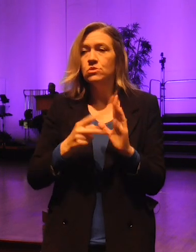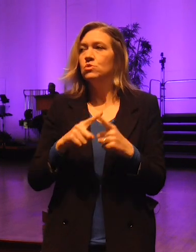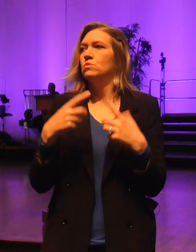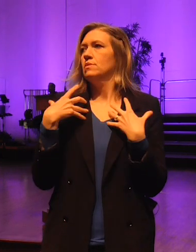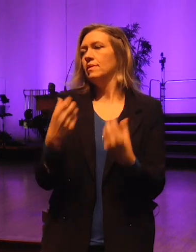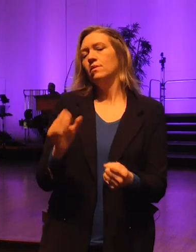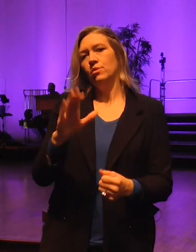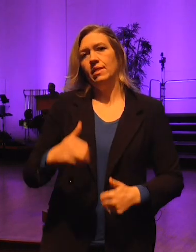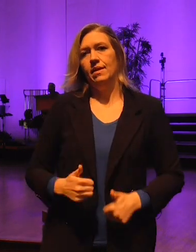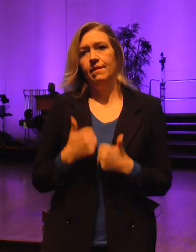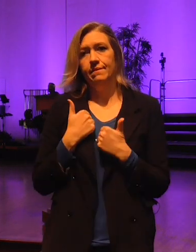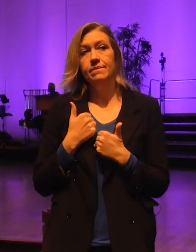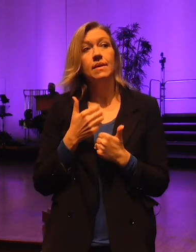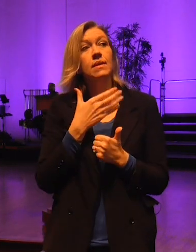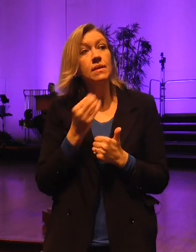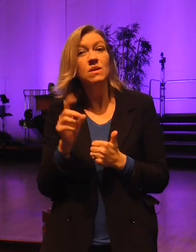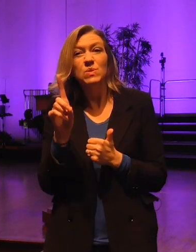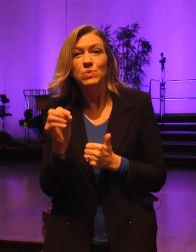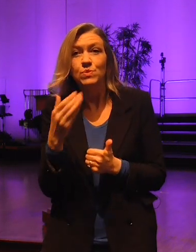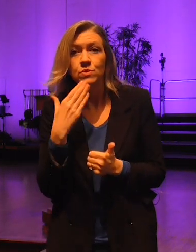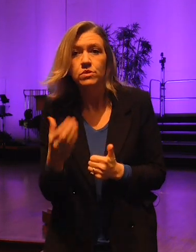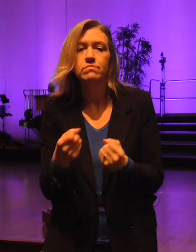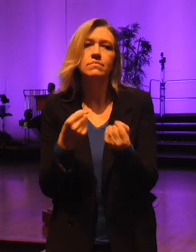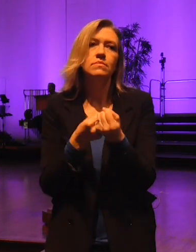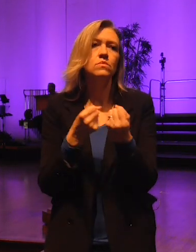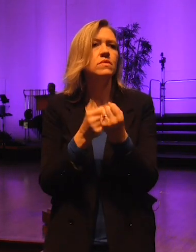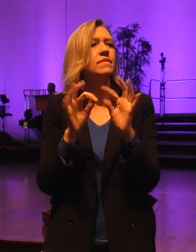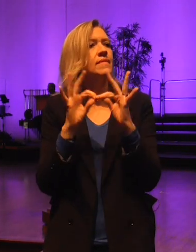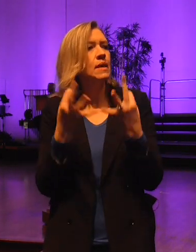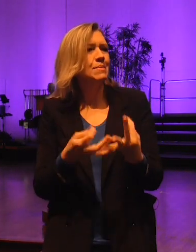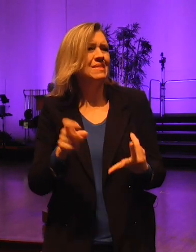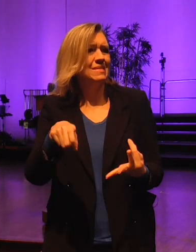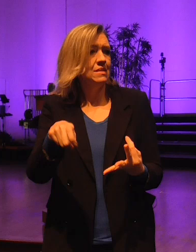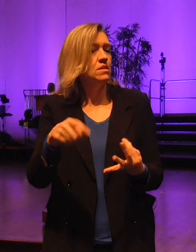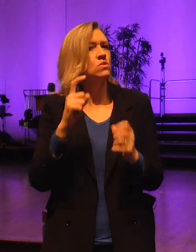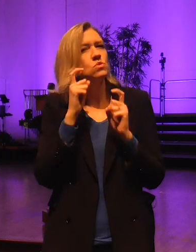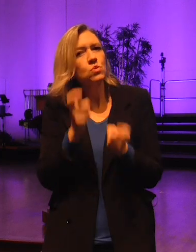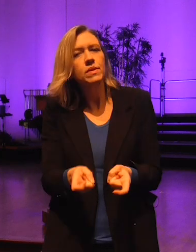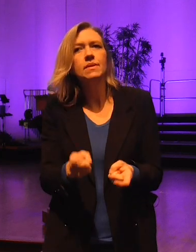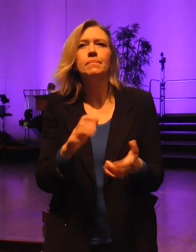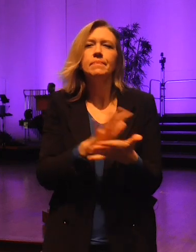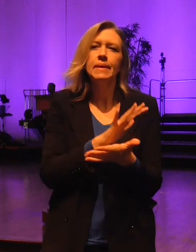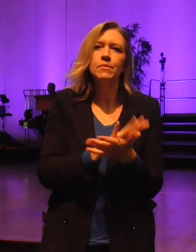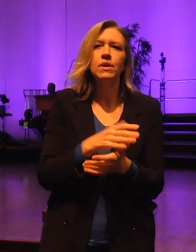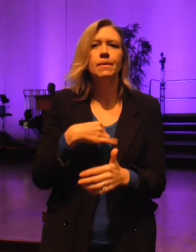some good support families in need by donating to our paper and personal care drive on February 9th